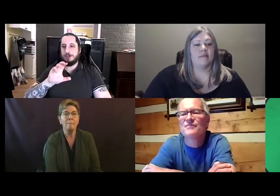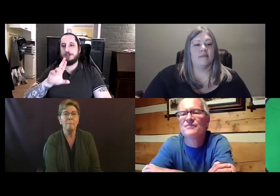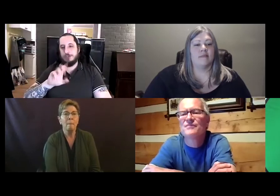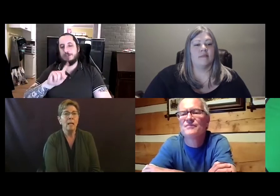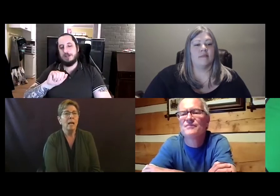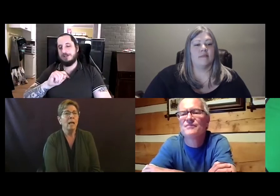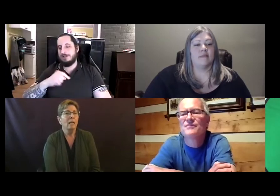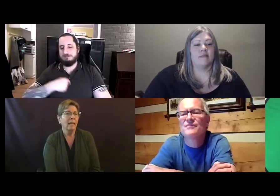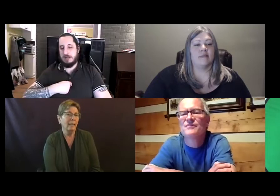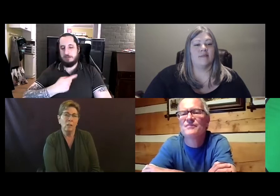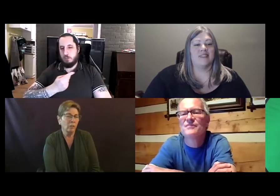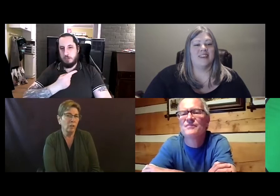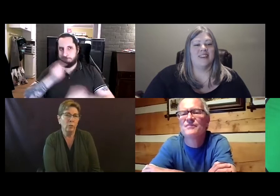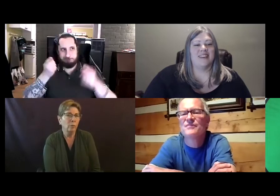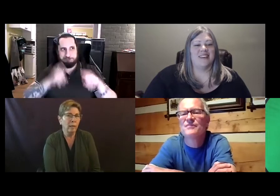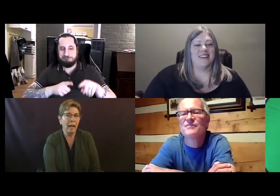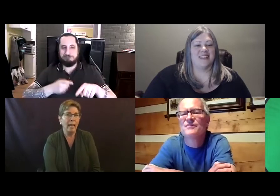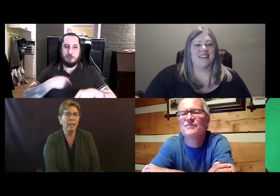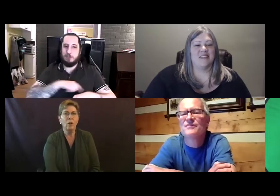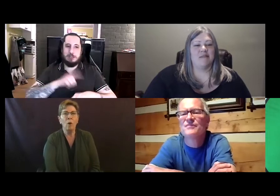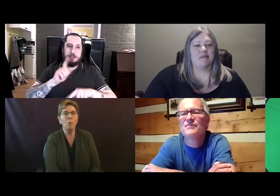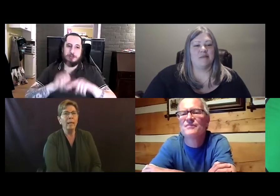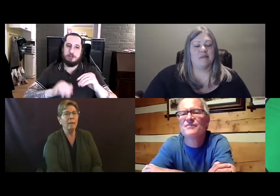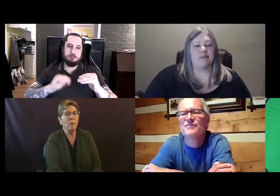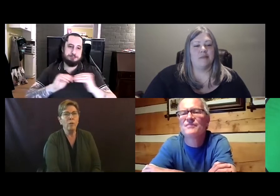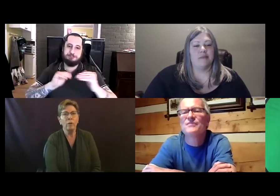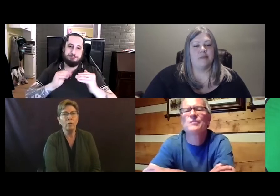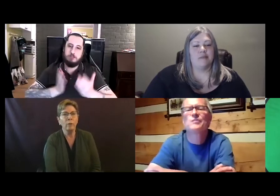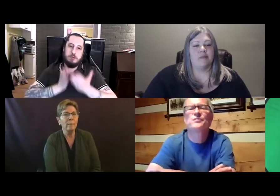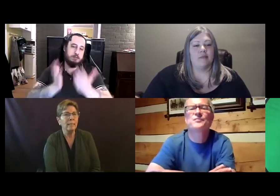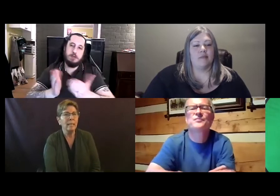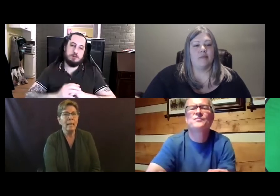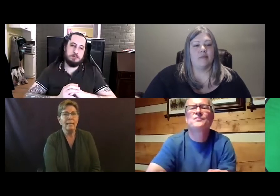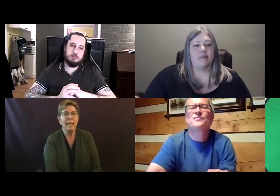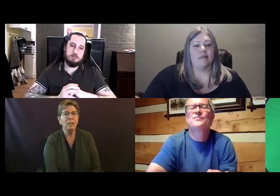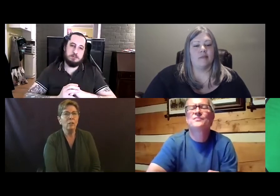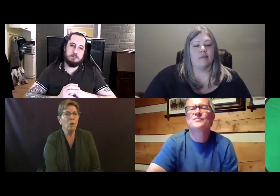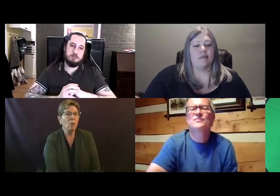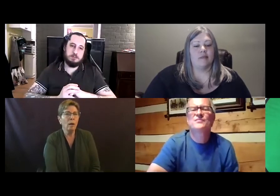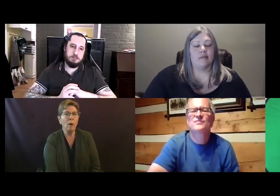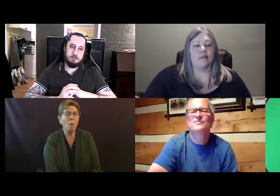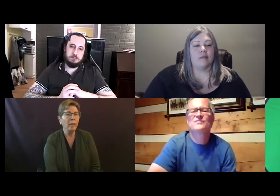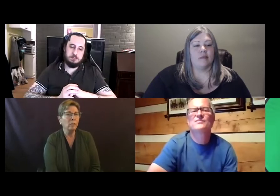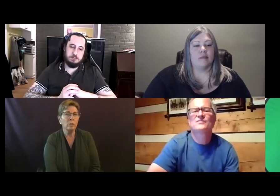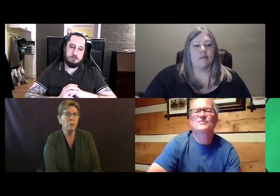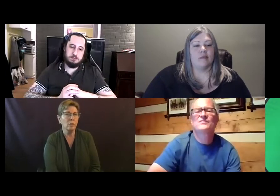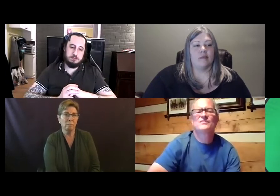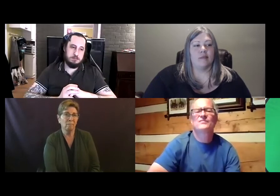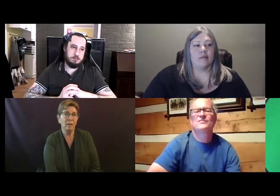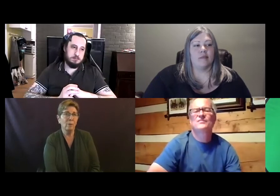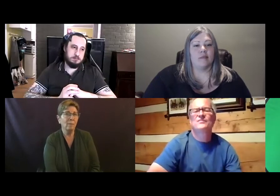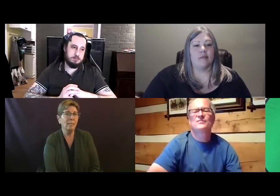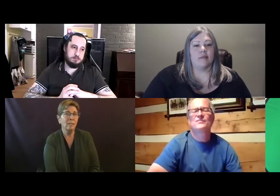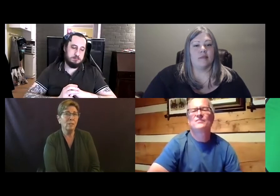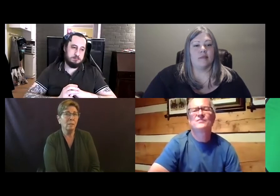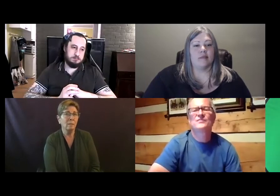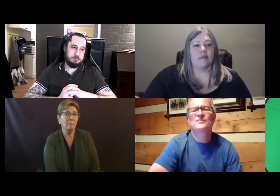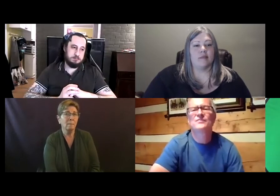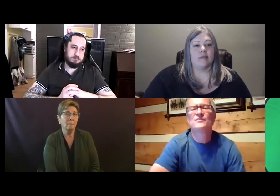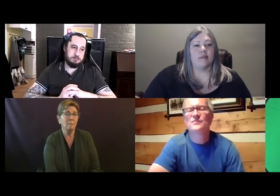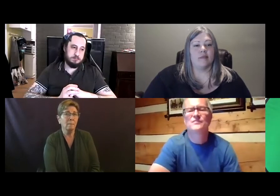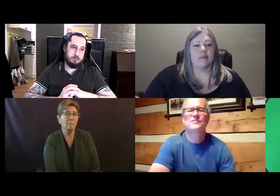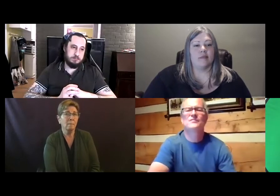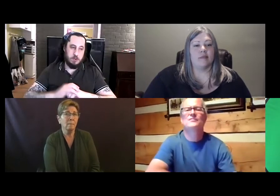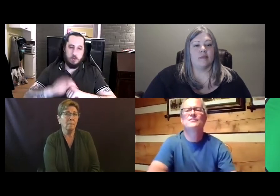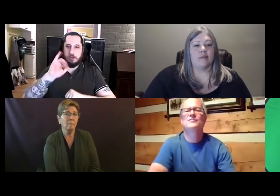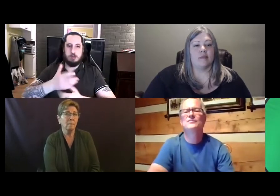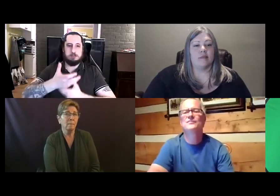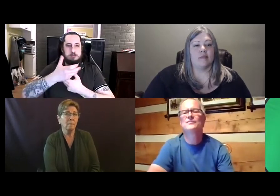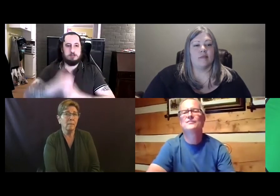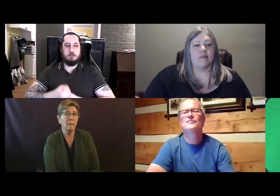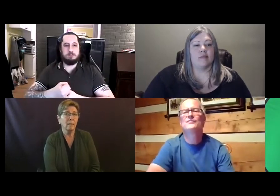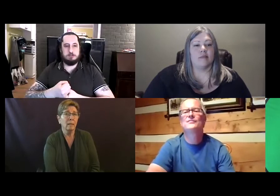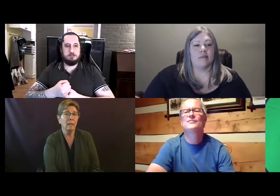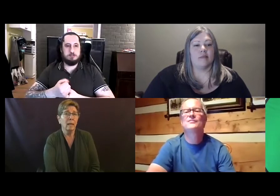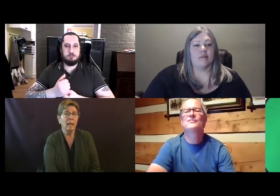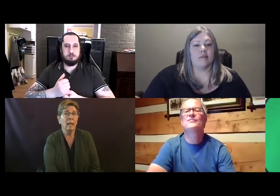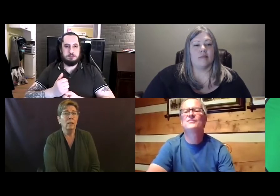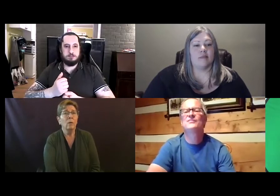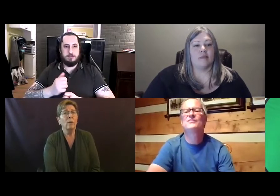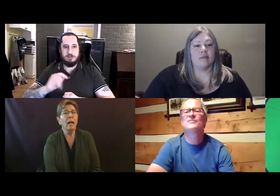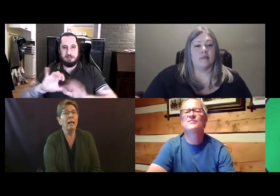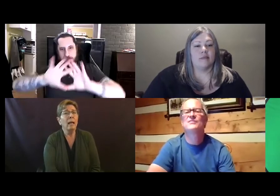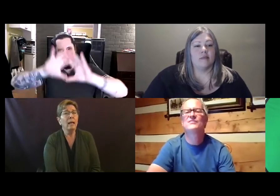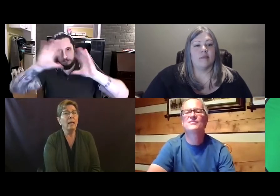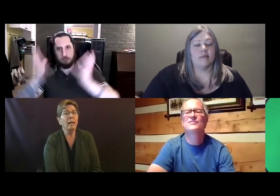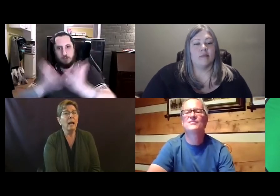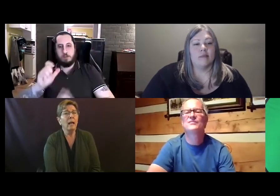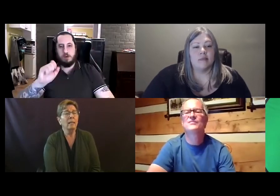Katie, Dr. Cue and I, we both are in agreement that all we can do is make a recommendation.